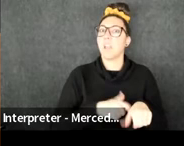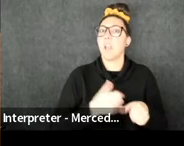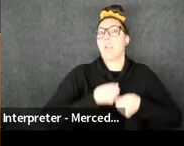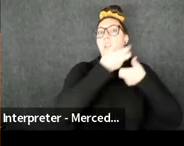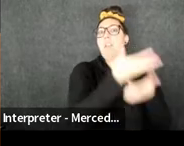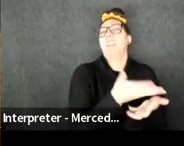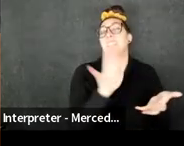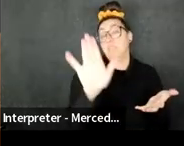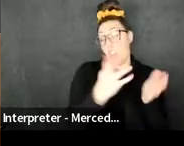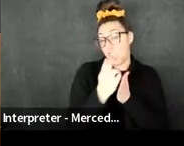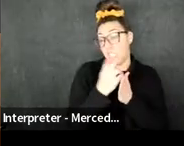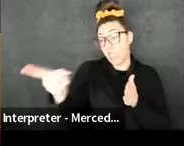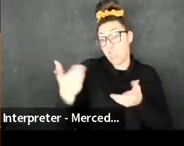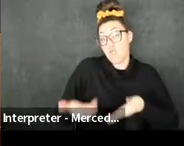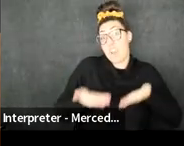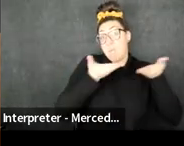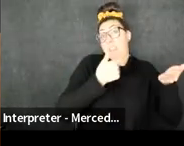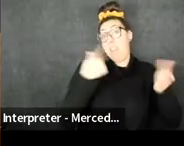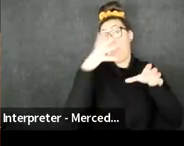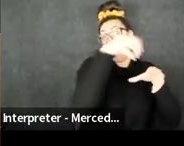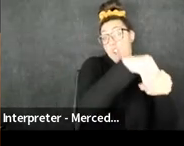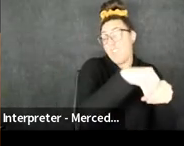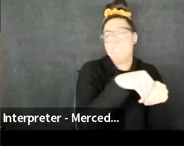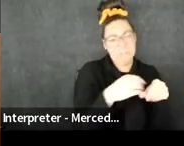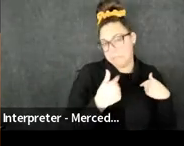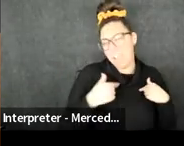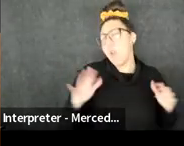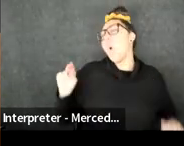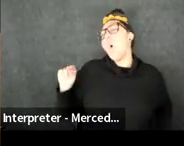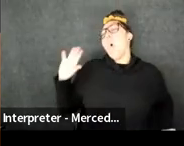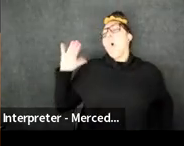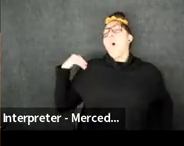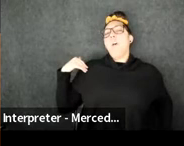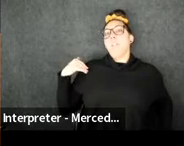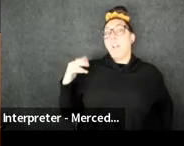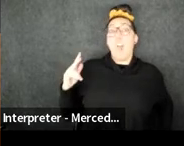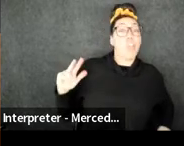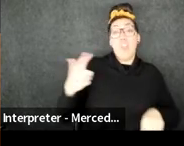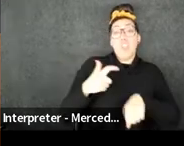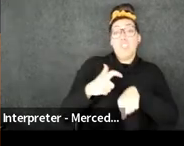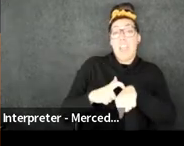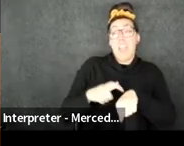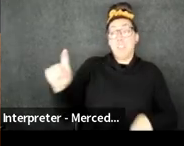It wasn't until actually the third time she recommended me and asked me, when were you able to see the psych services?